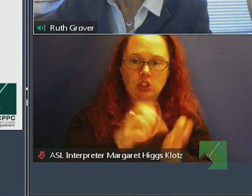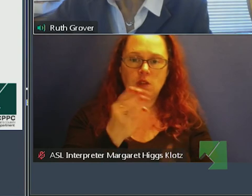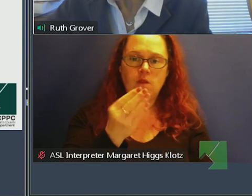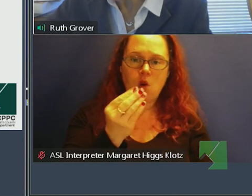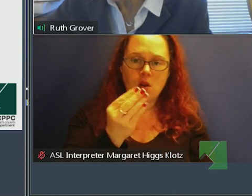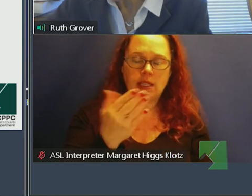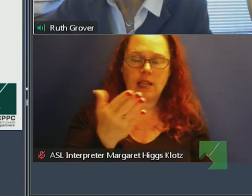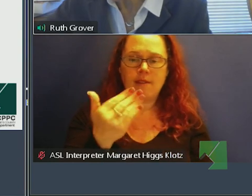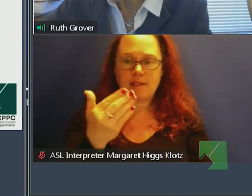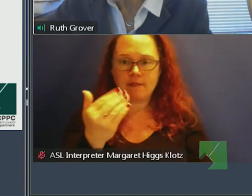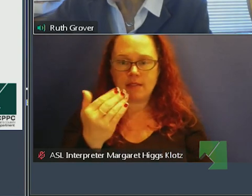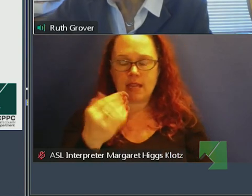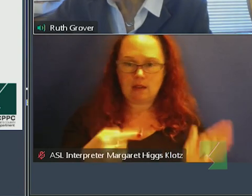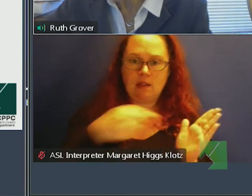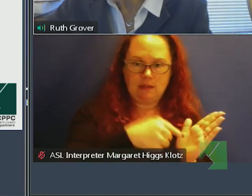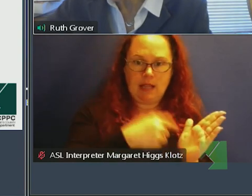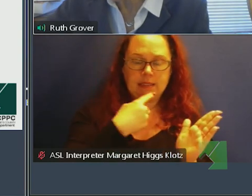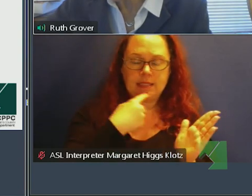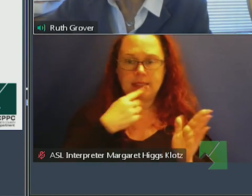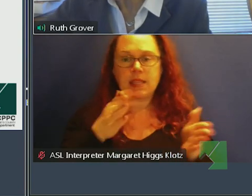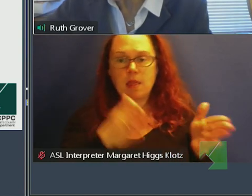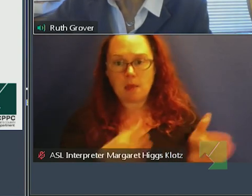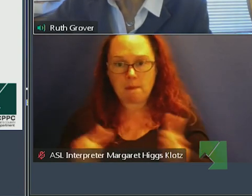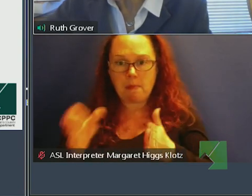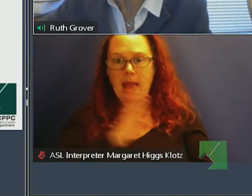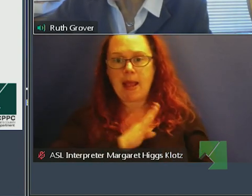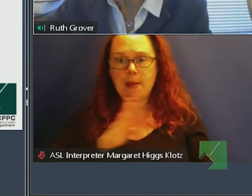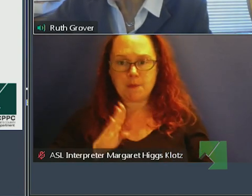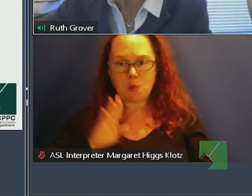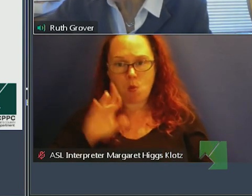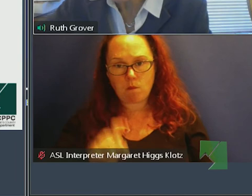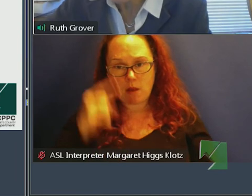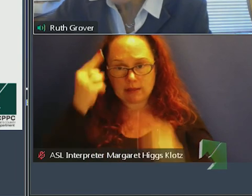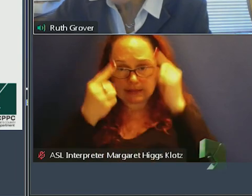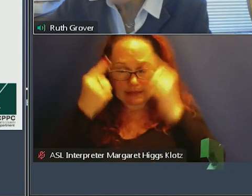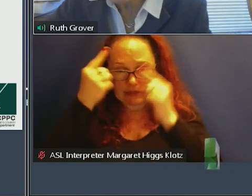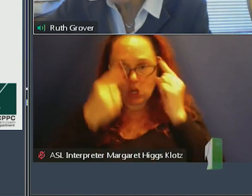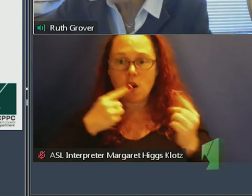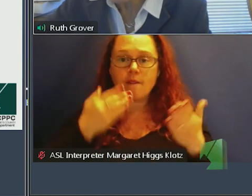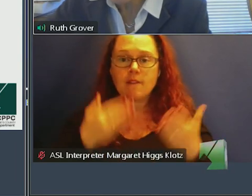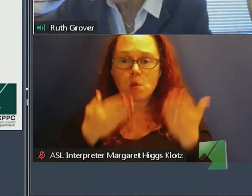It States that the planning board must consider among other things, whether the proposal is consistent with the applicable